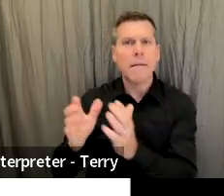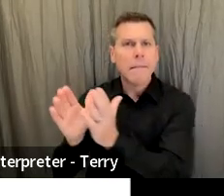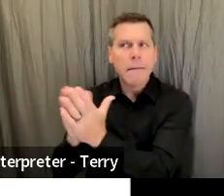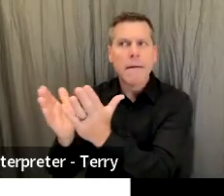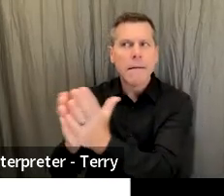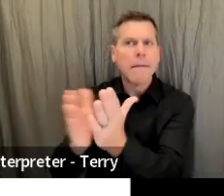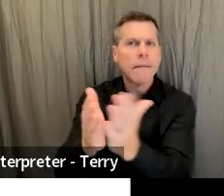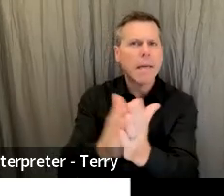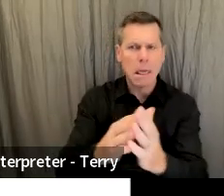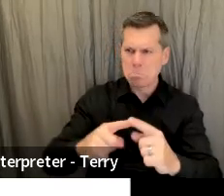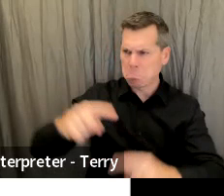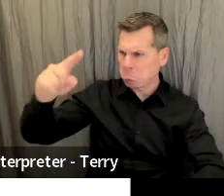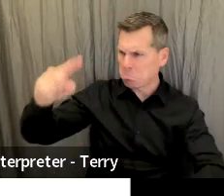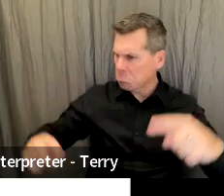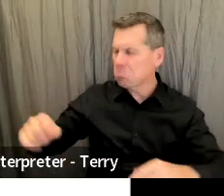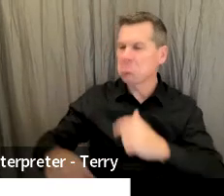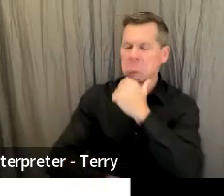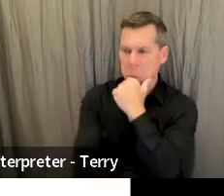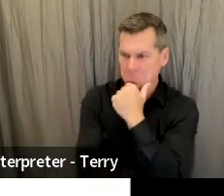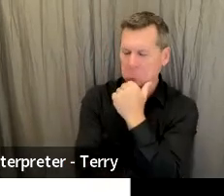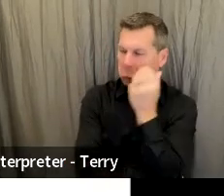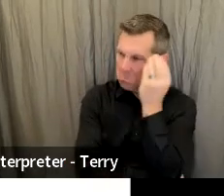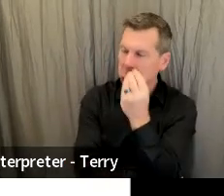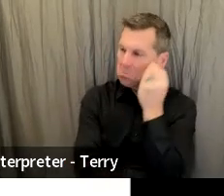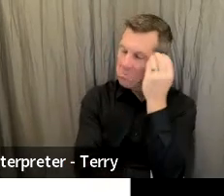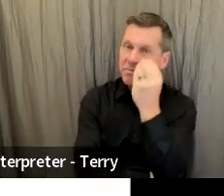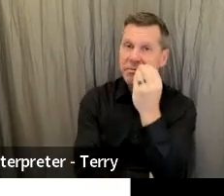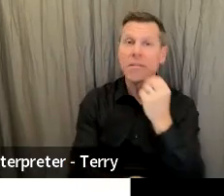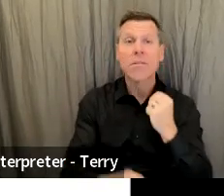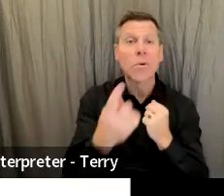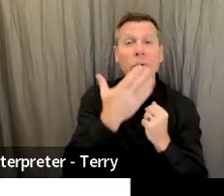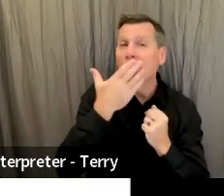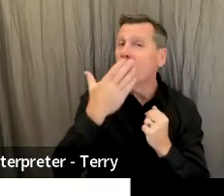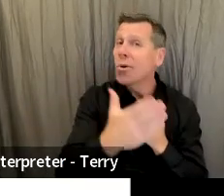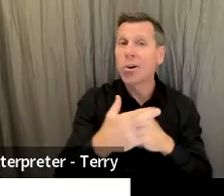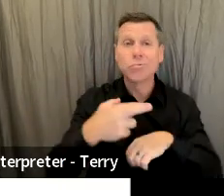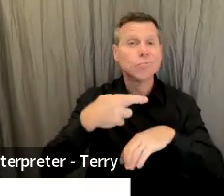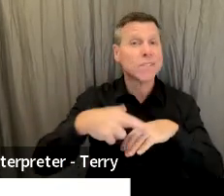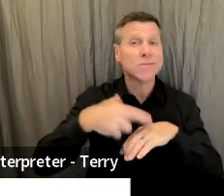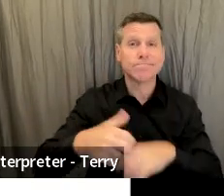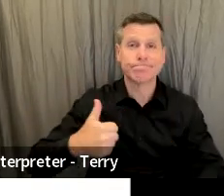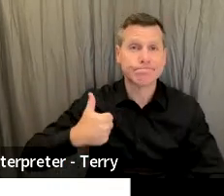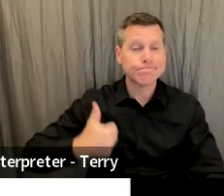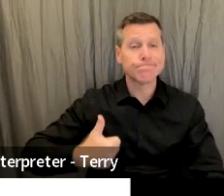So one of and one of the other really great resources and here I'm about to move away from the main one again.